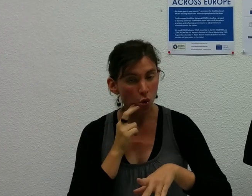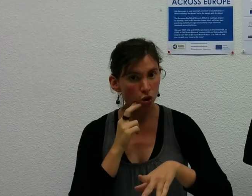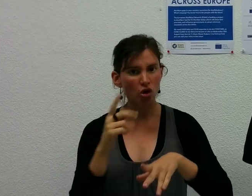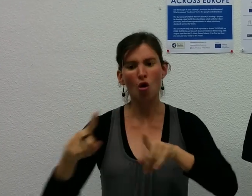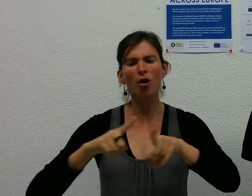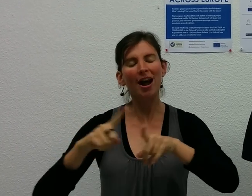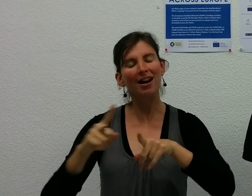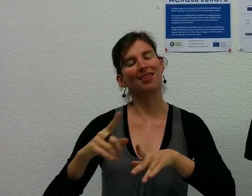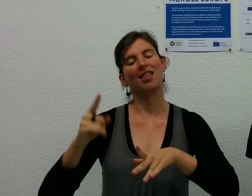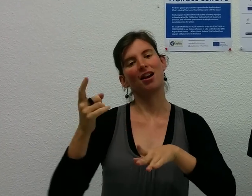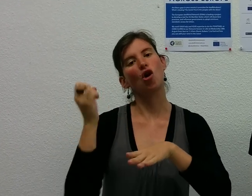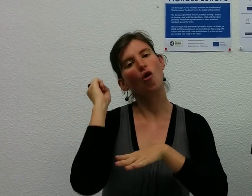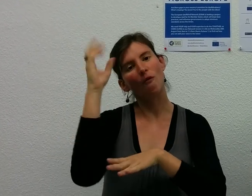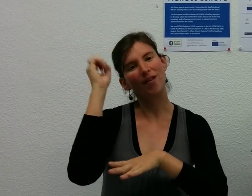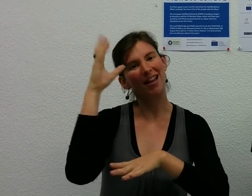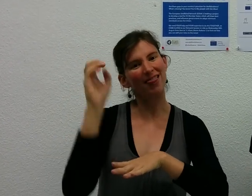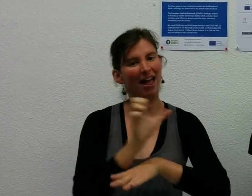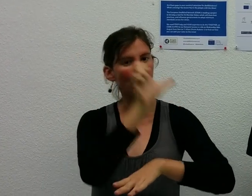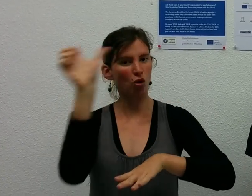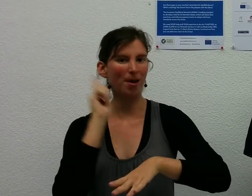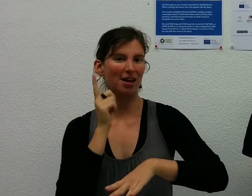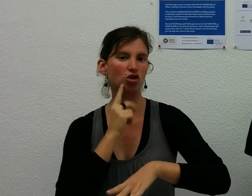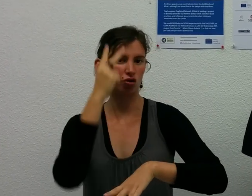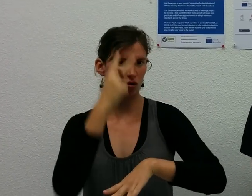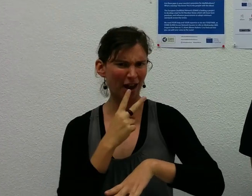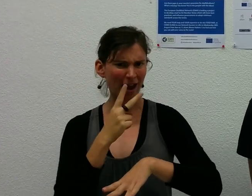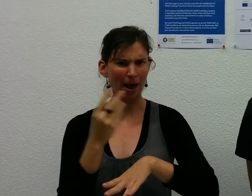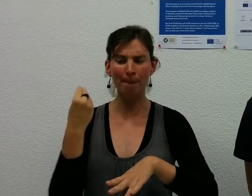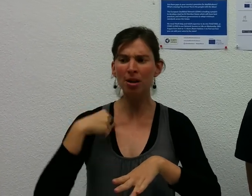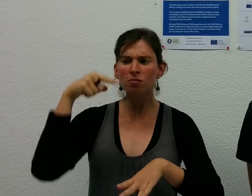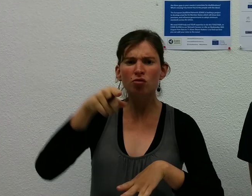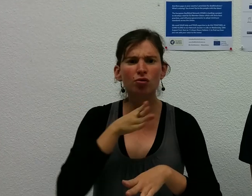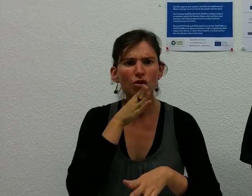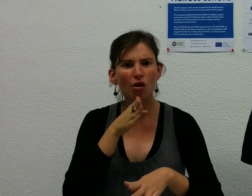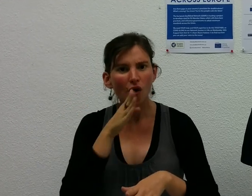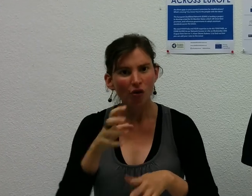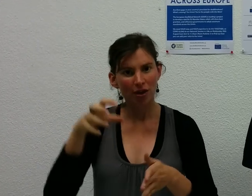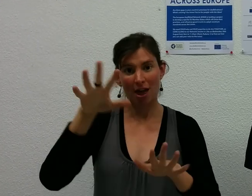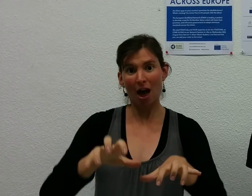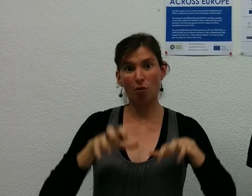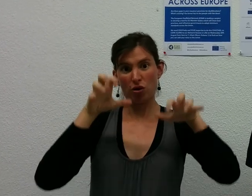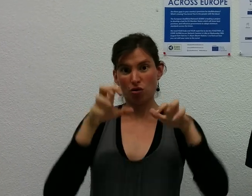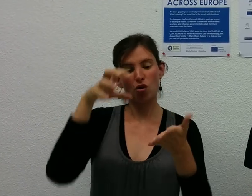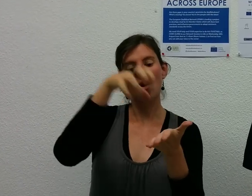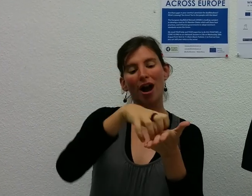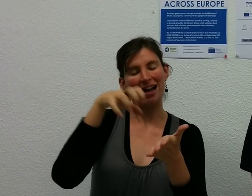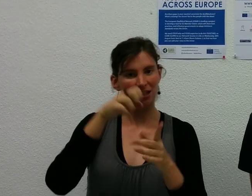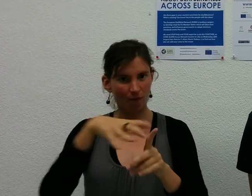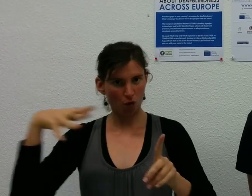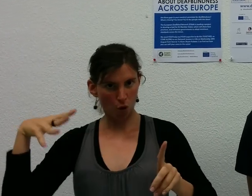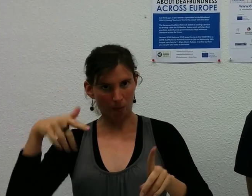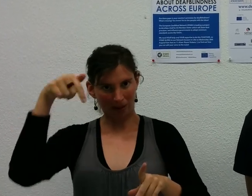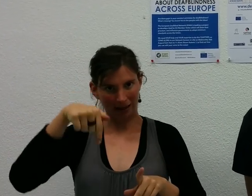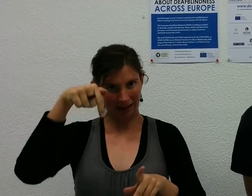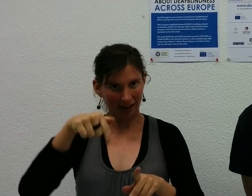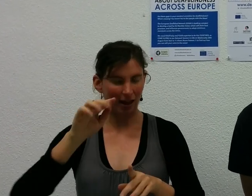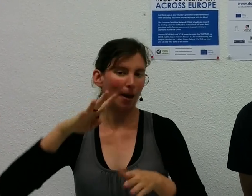In this event, that will take place in Caixa Forum auditorium, here, in Barcelona, we will present